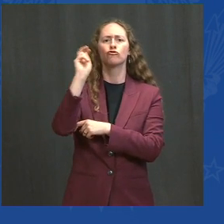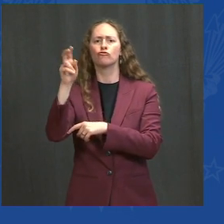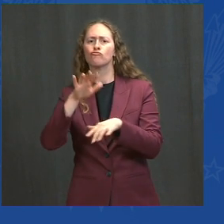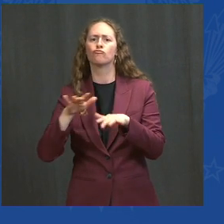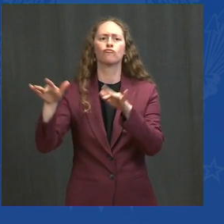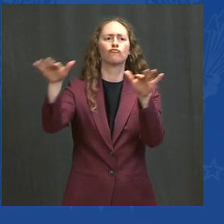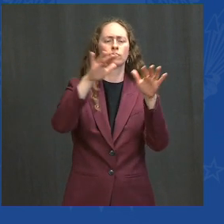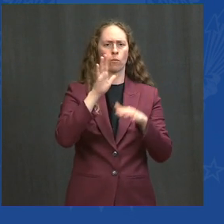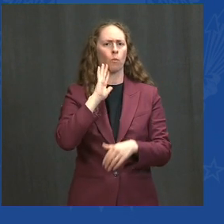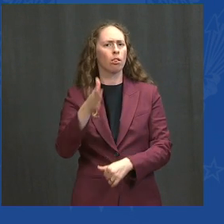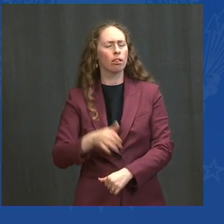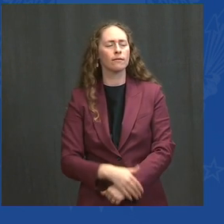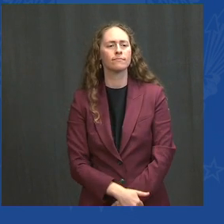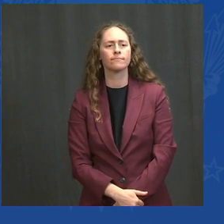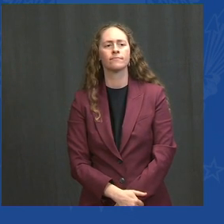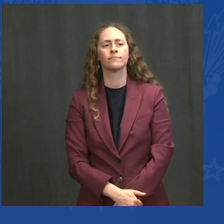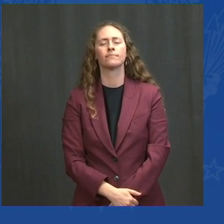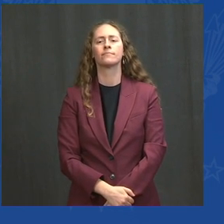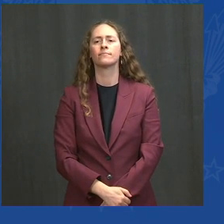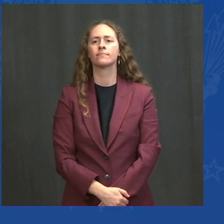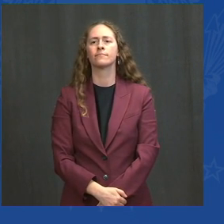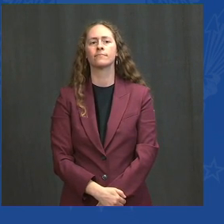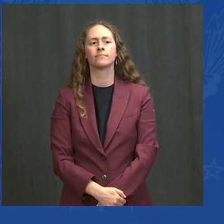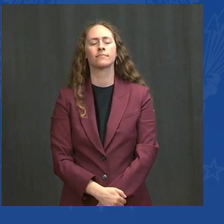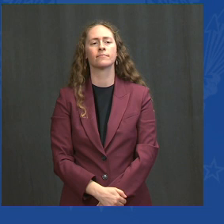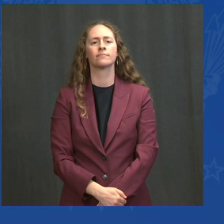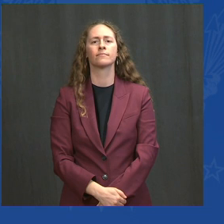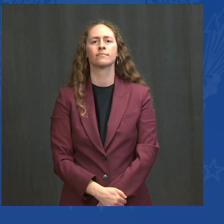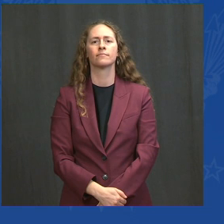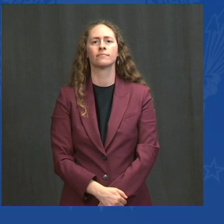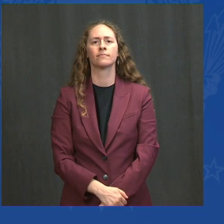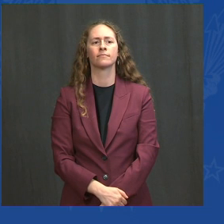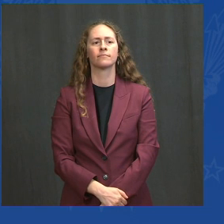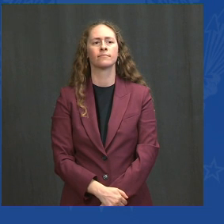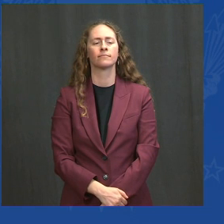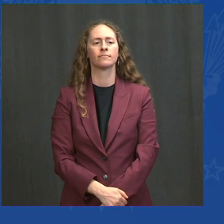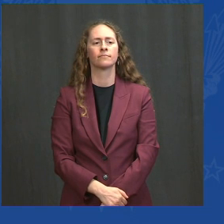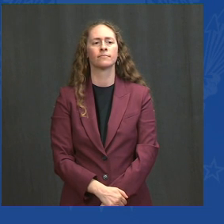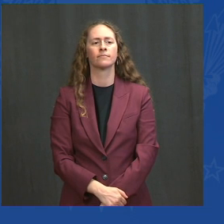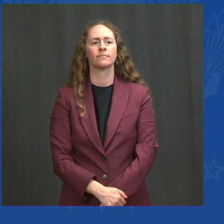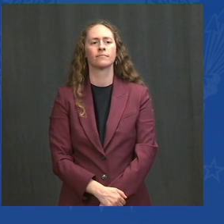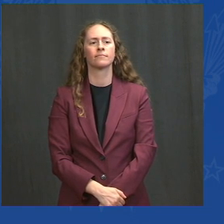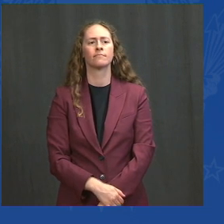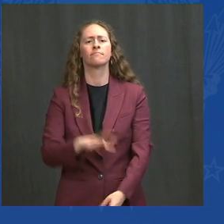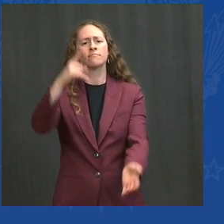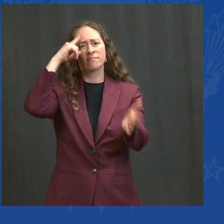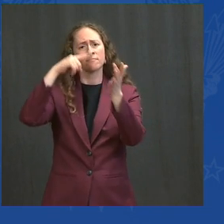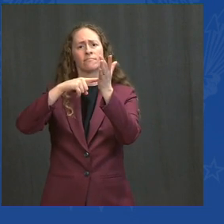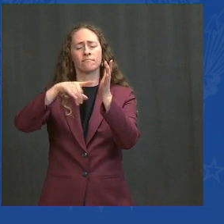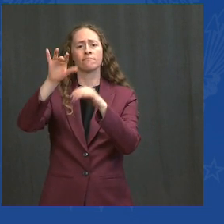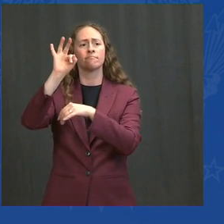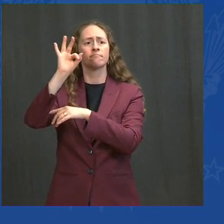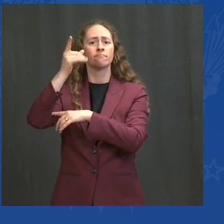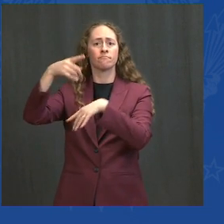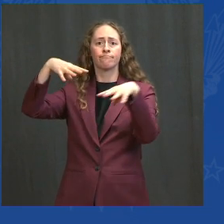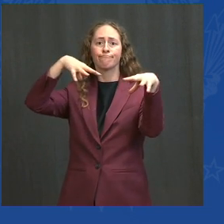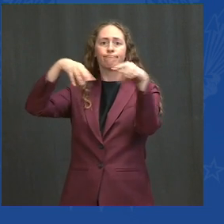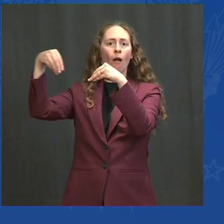in American history. Power outages cost the U.S. economy up to -- now, this is -- now, we know this,